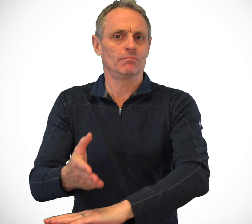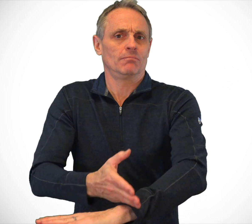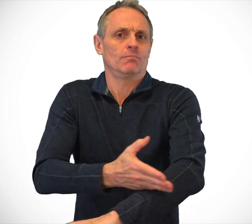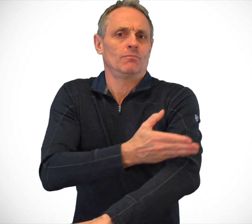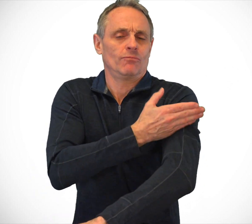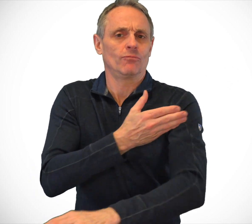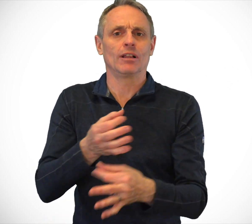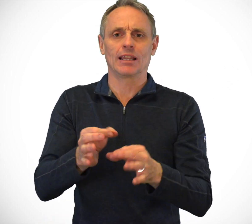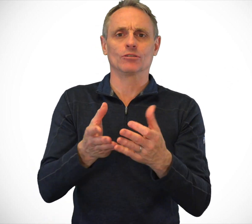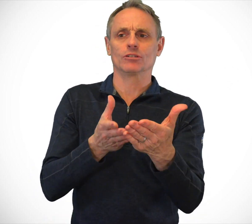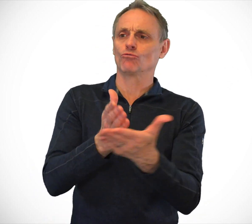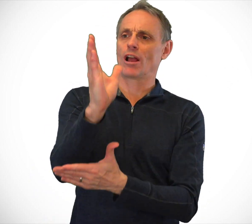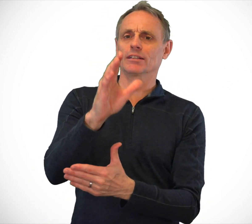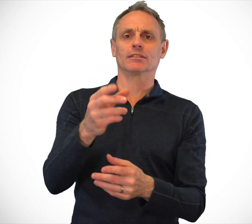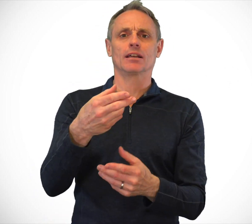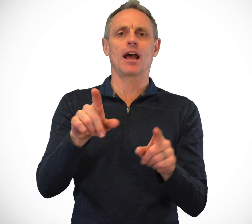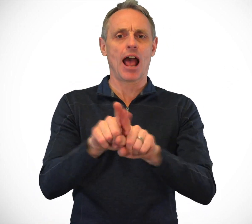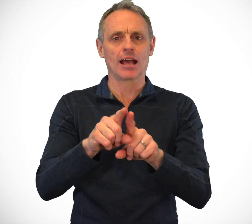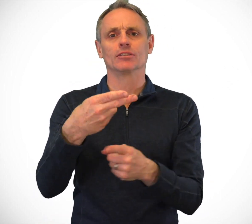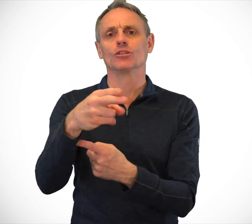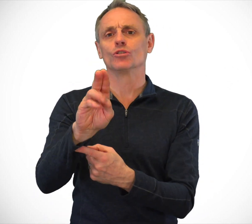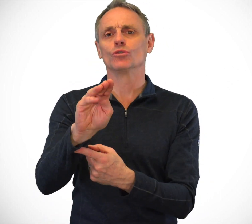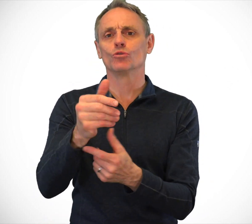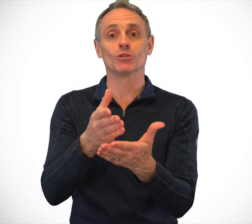really position language rights as human rights.